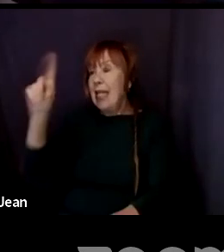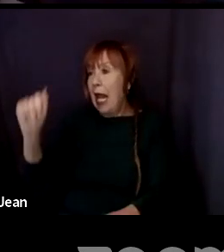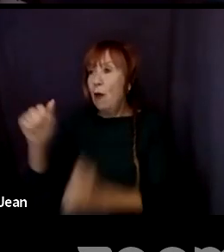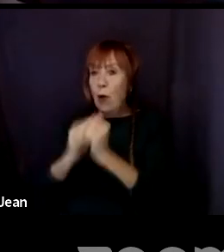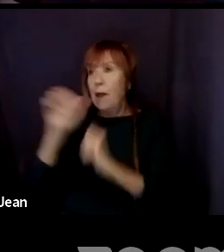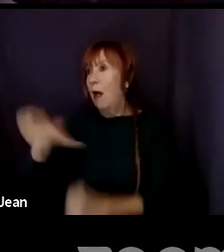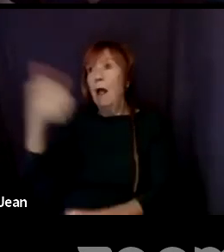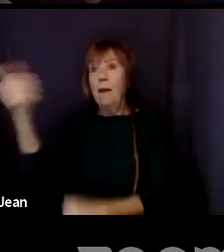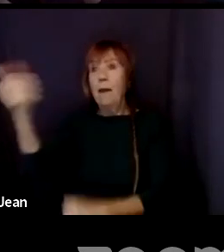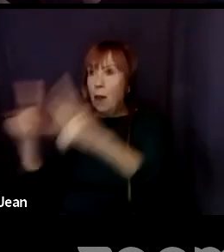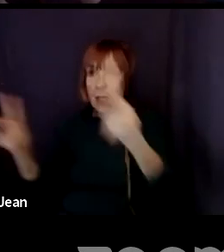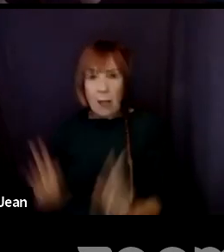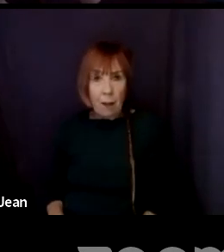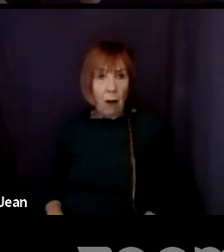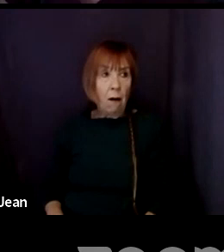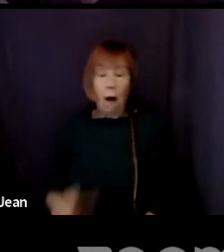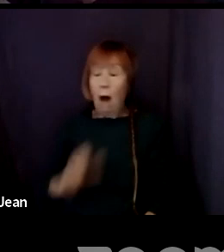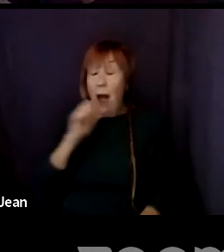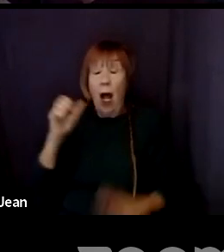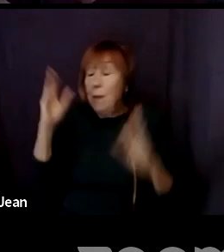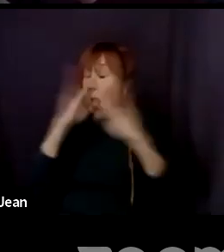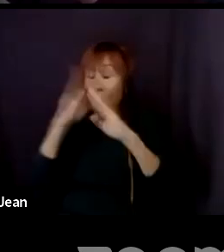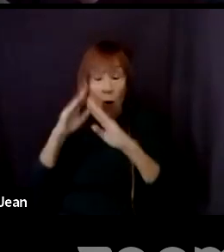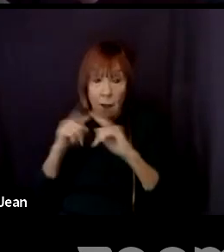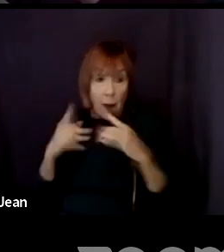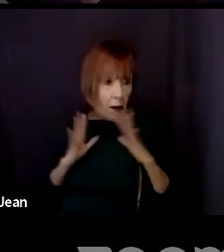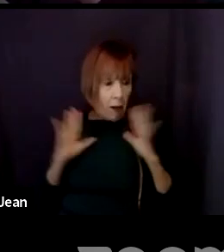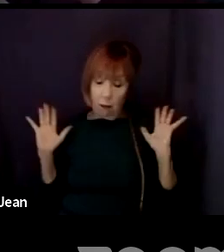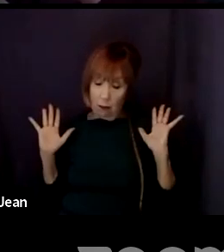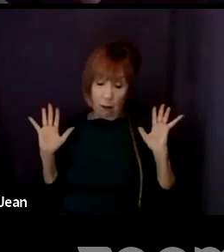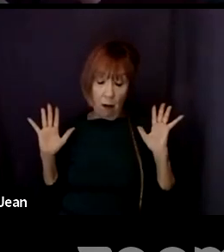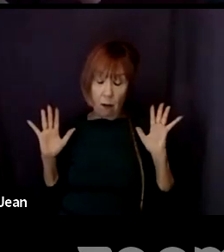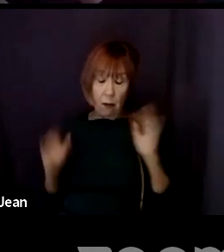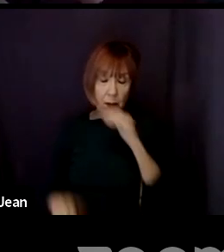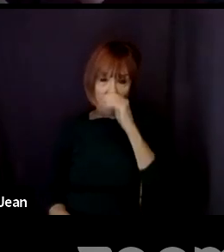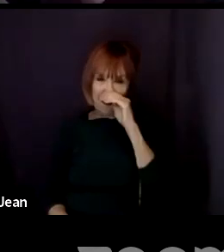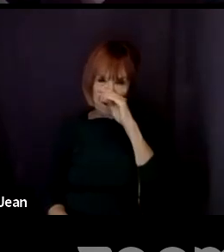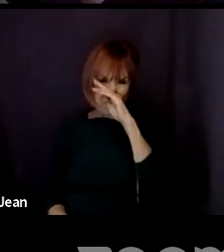They're worried about to know it. And I would say, I just when you're a young writer